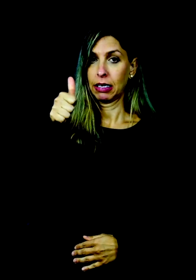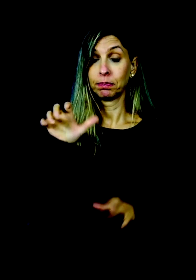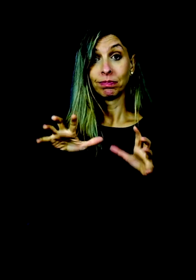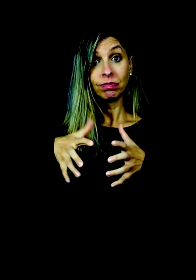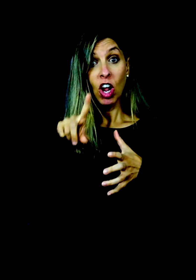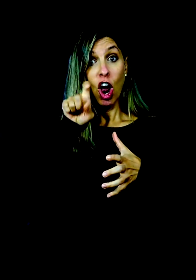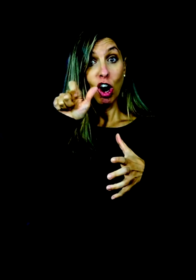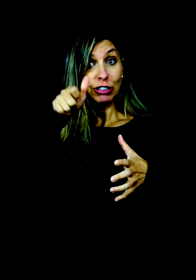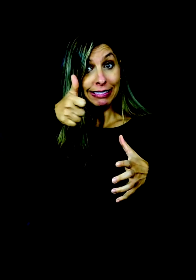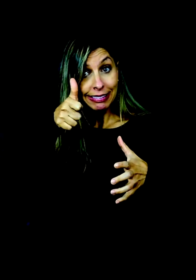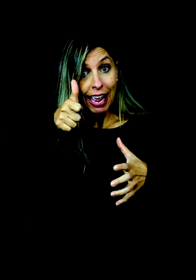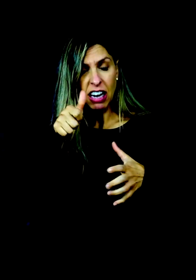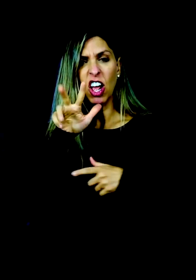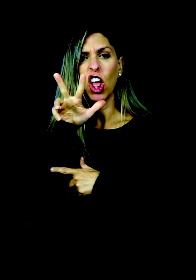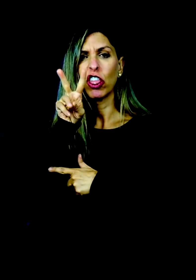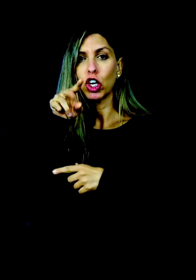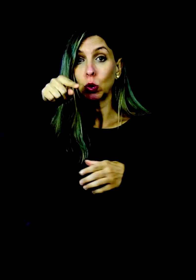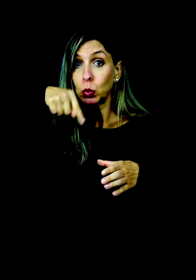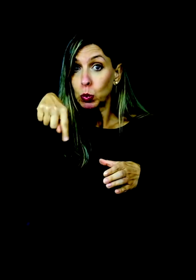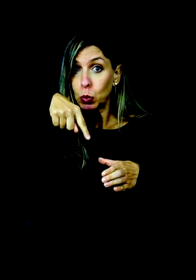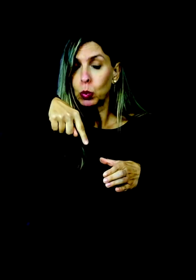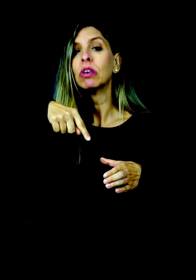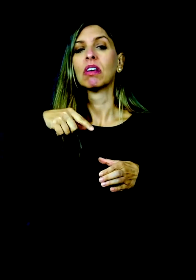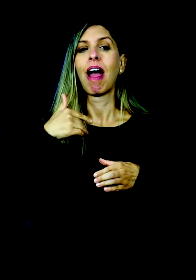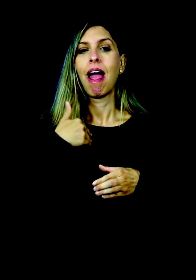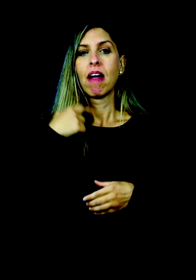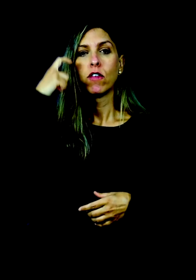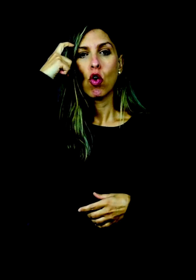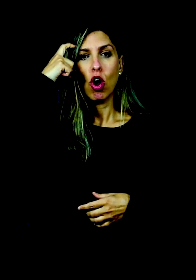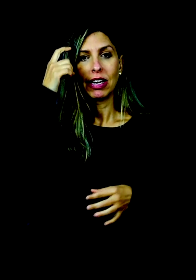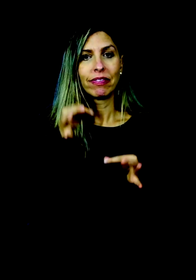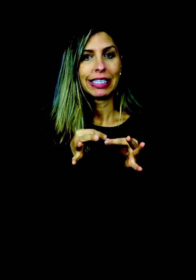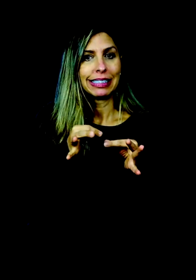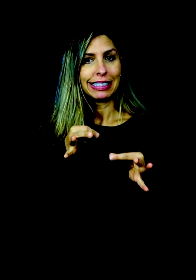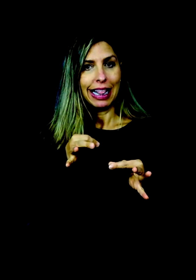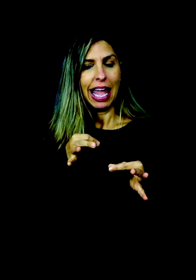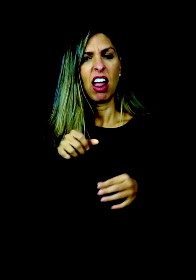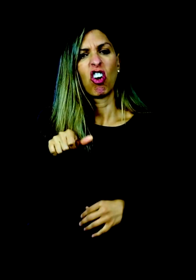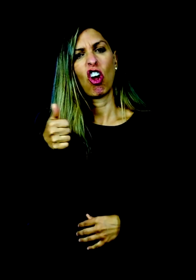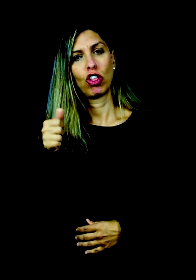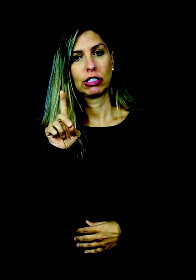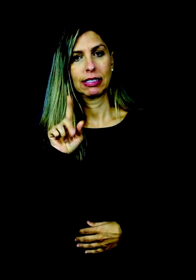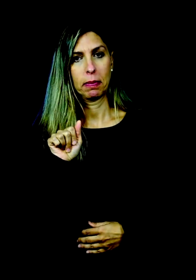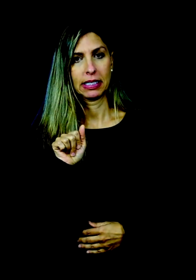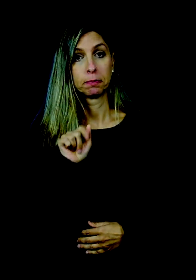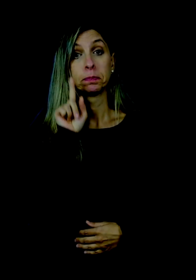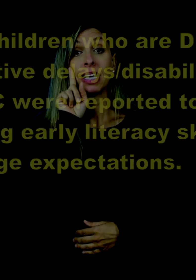32 of the 110 had cognitive delay/disability.